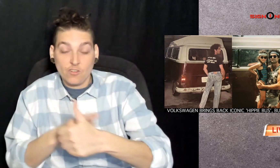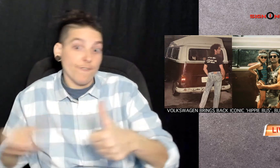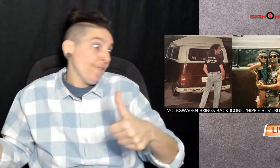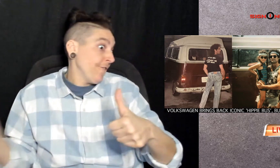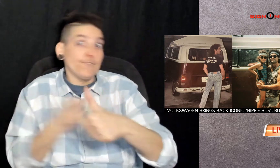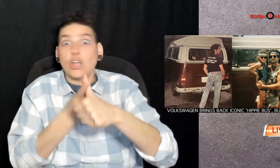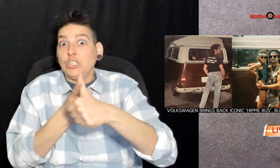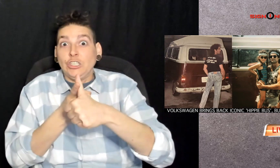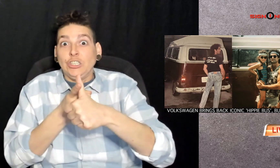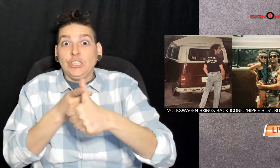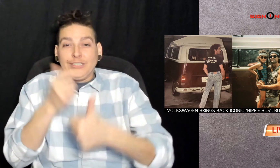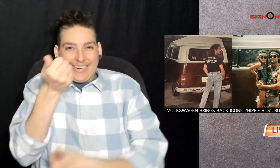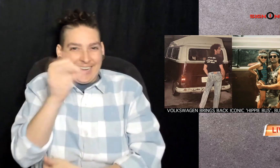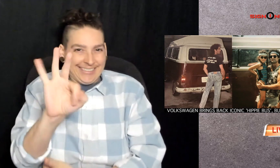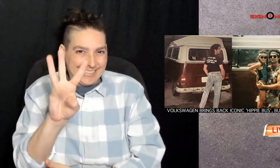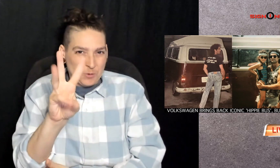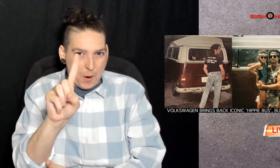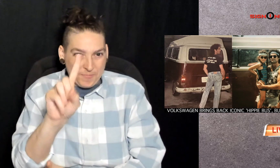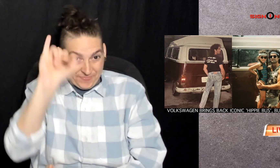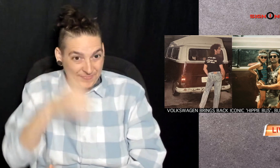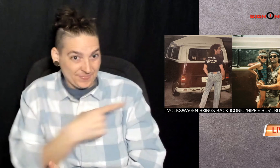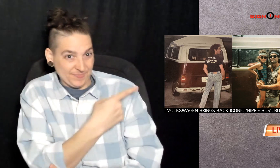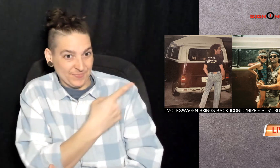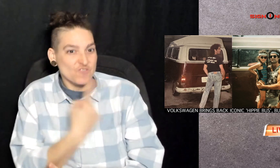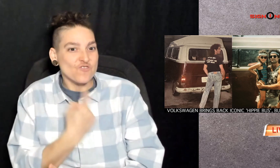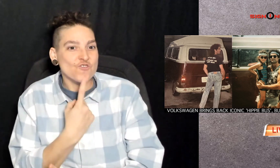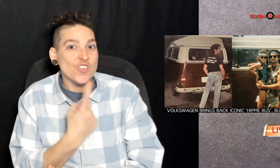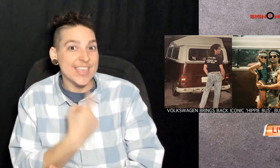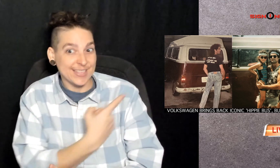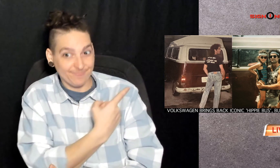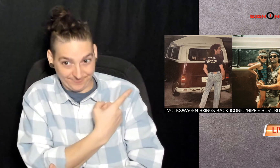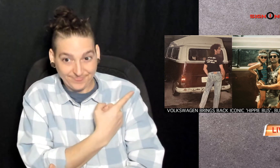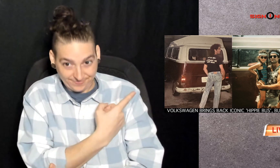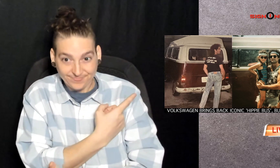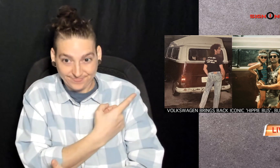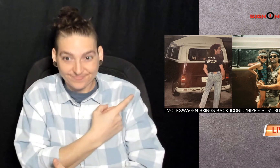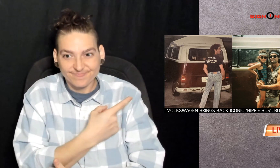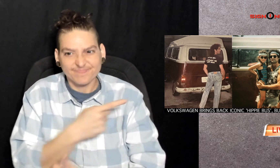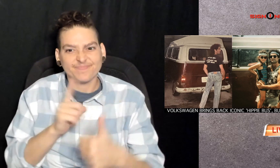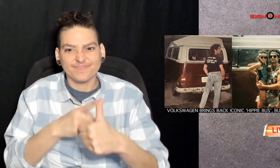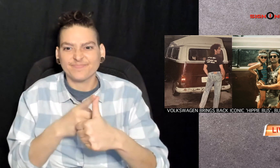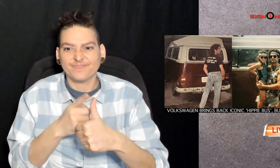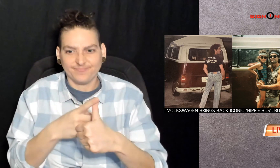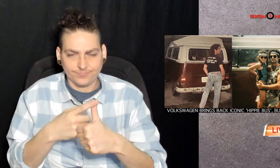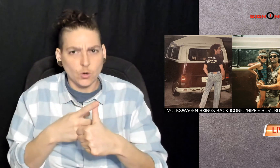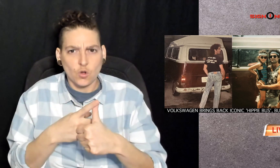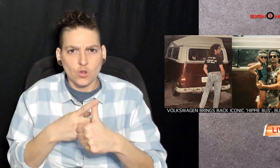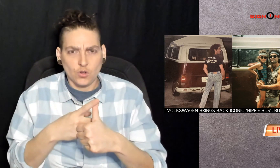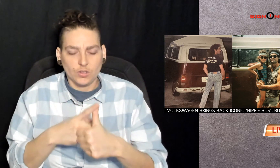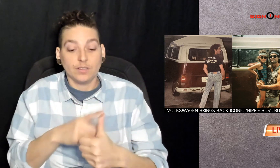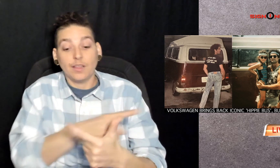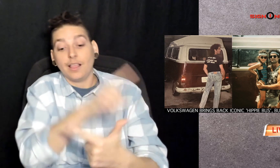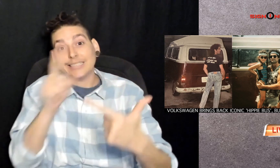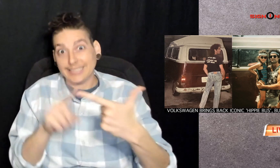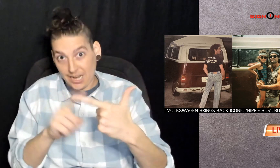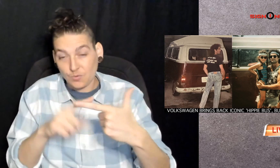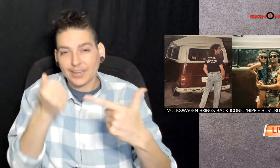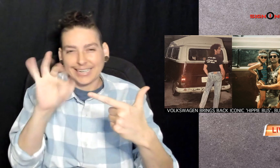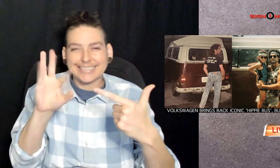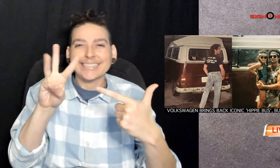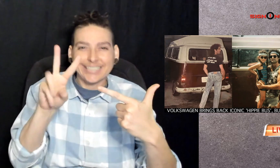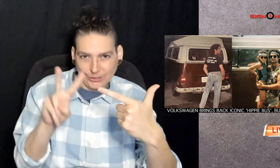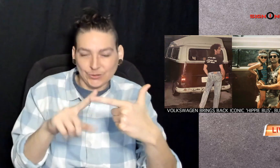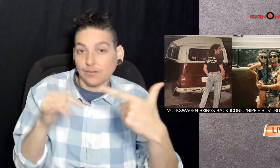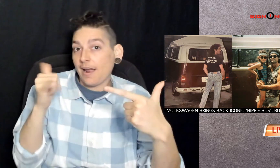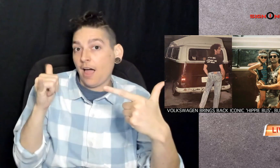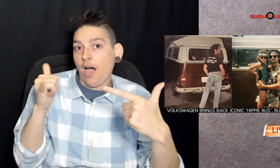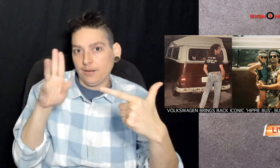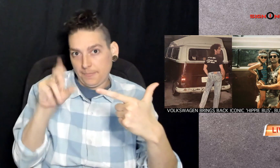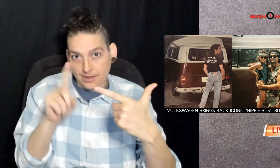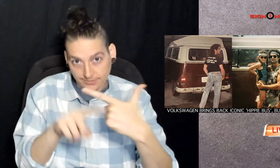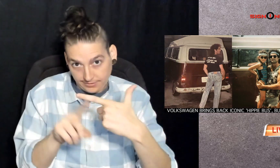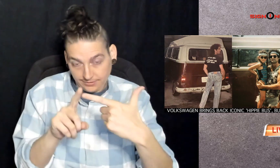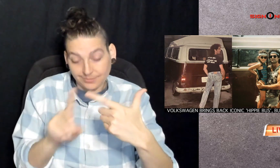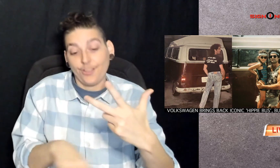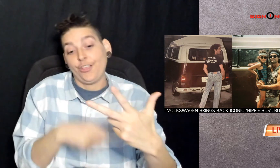one was in 1961 that's the one in red the second one was in 1962 it was yellow and the